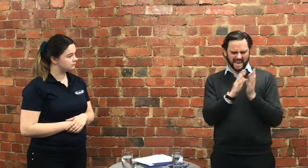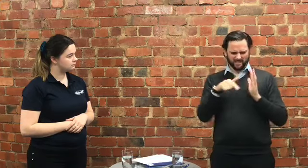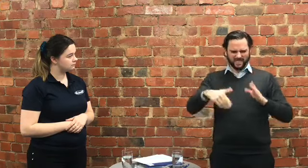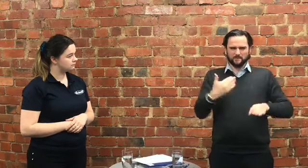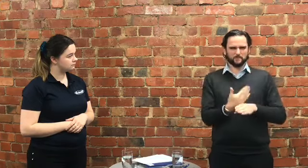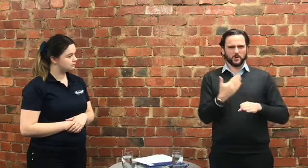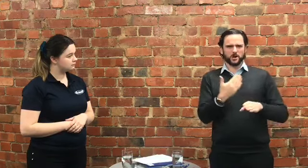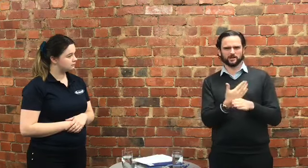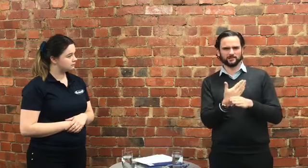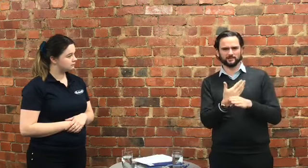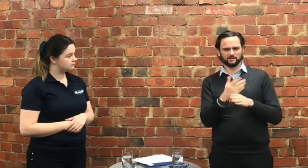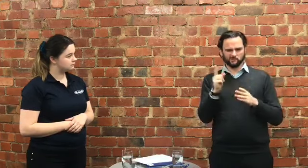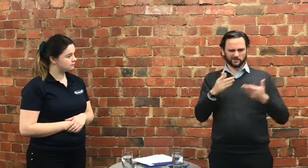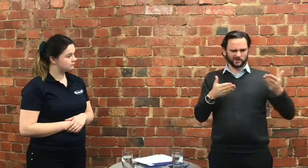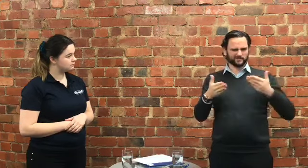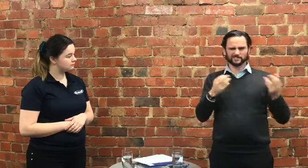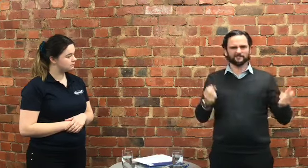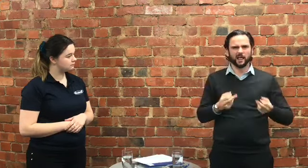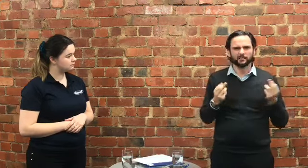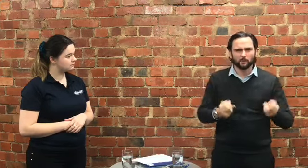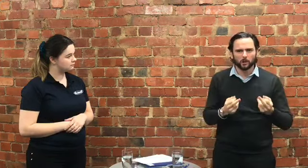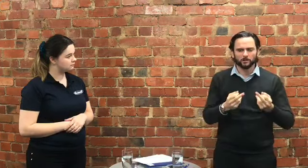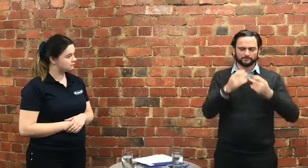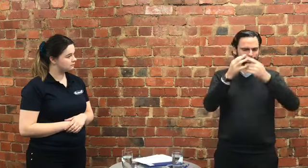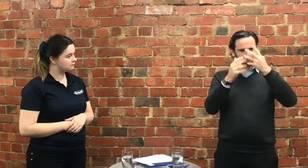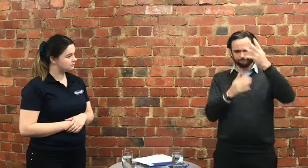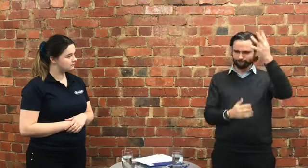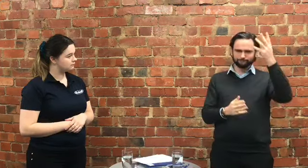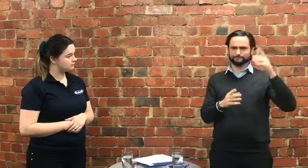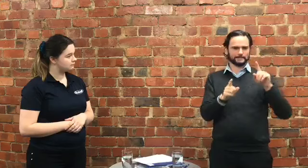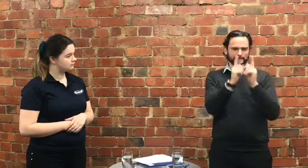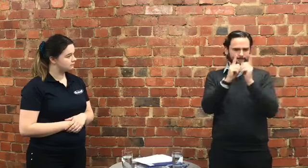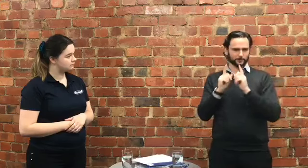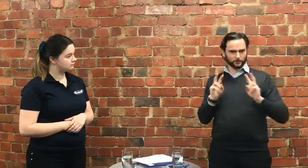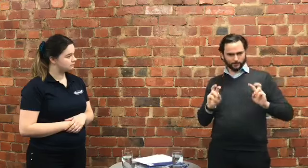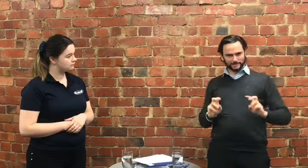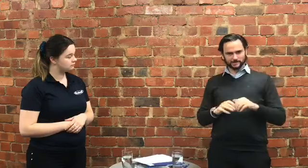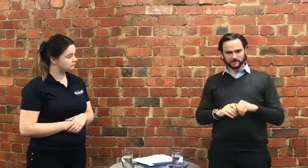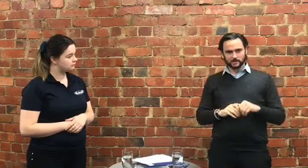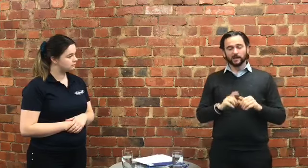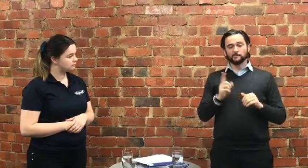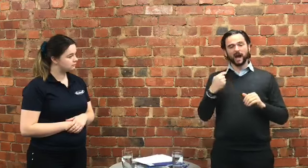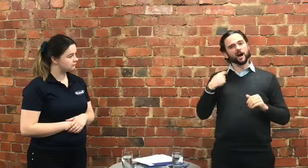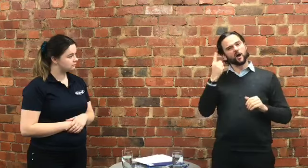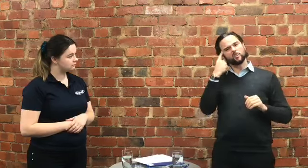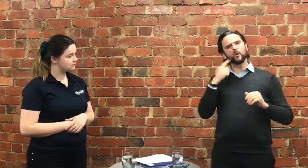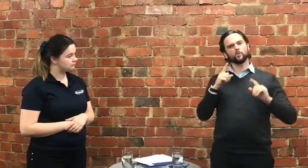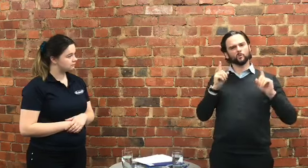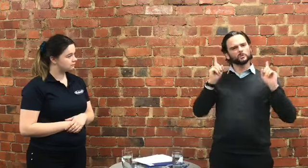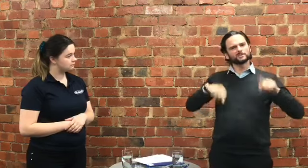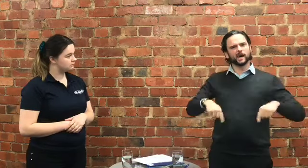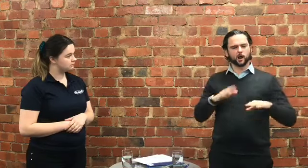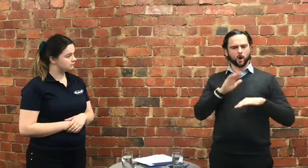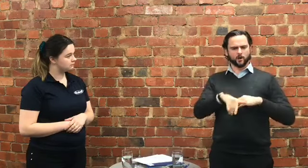what you can do with the money, how it works, what services are available, whole range of topics we'll talk about.